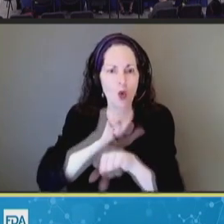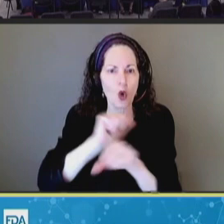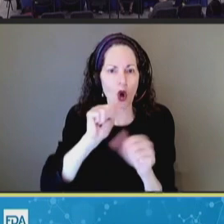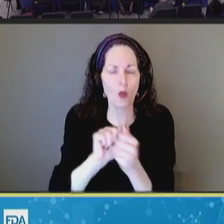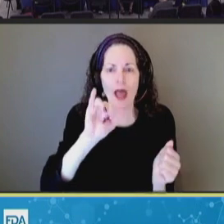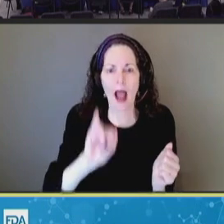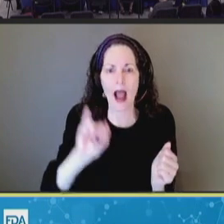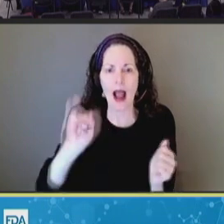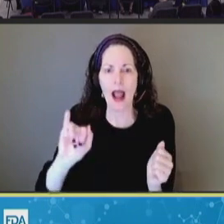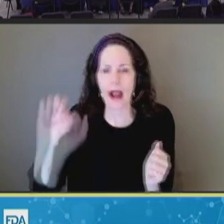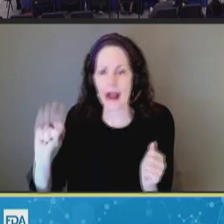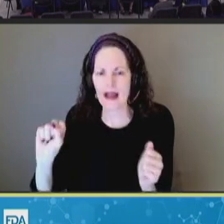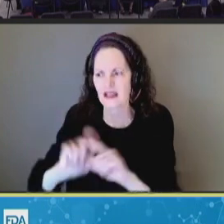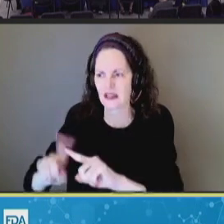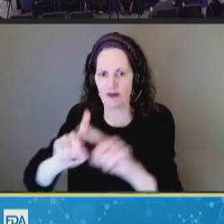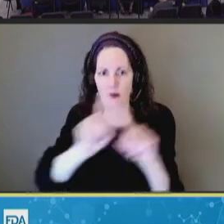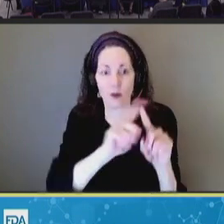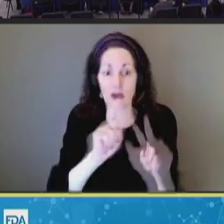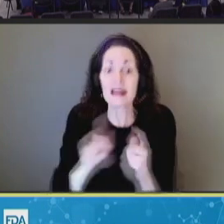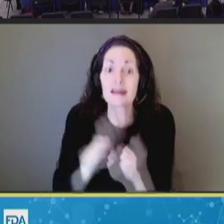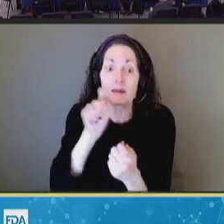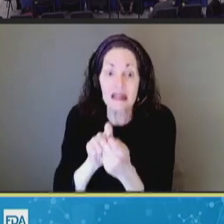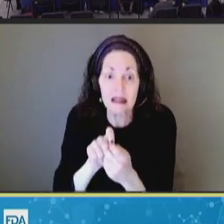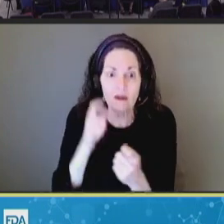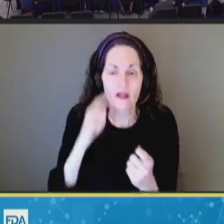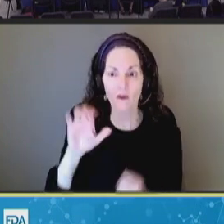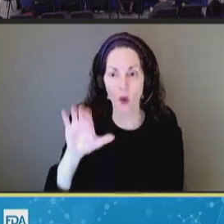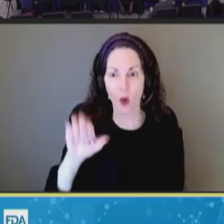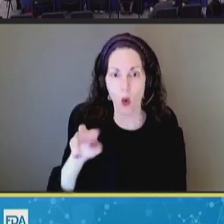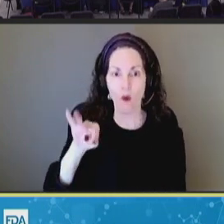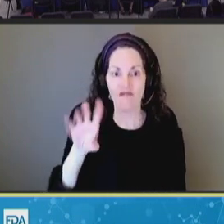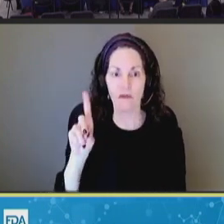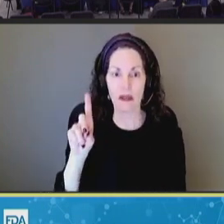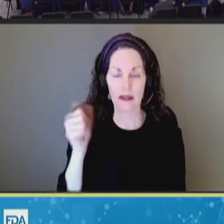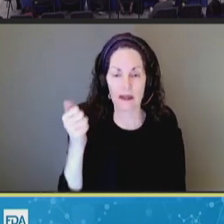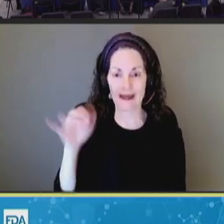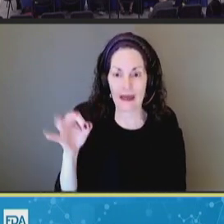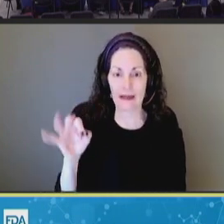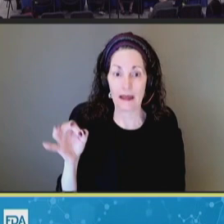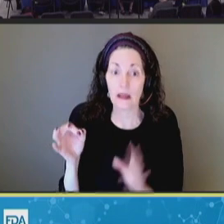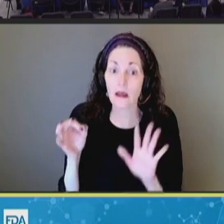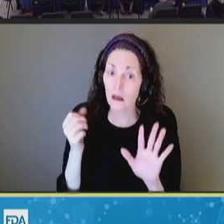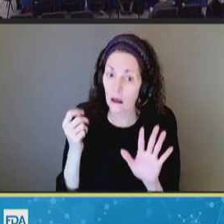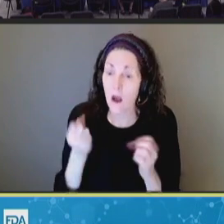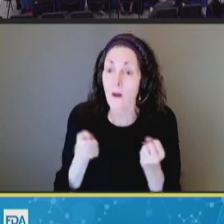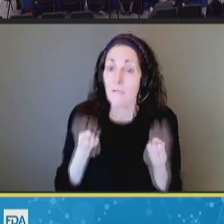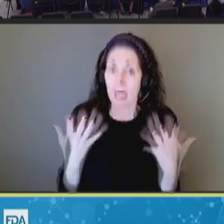for -- particularly for COVID-19 vaccines, while a lot of the vaccines were reported